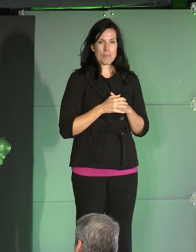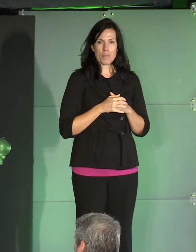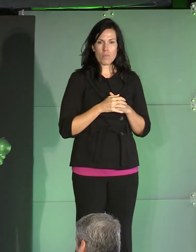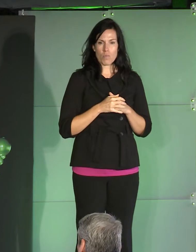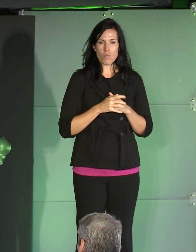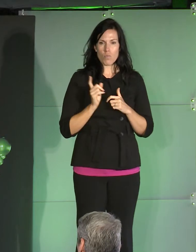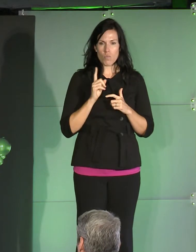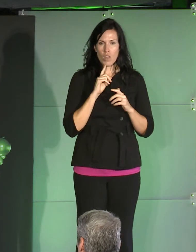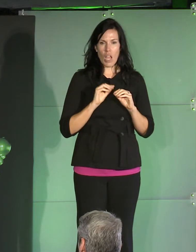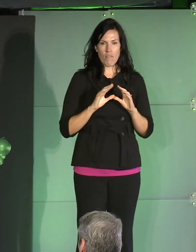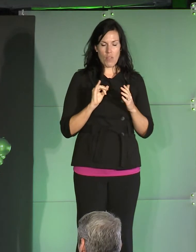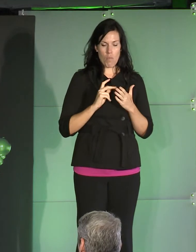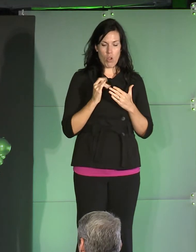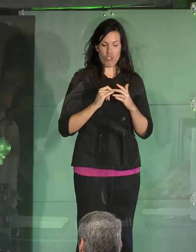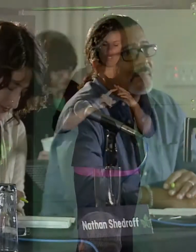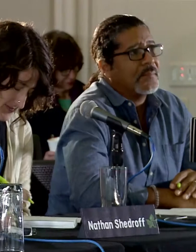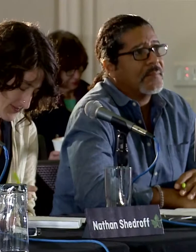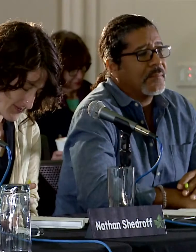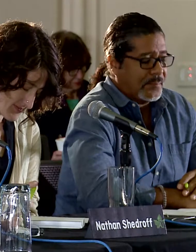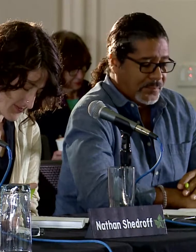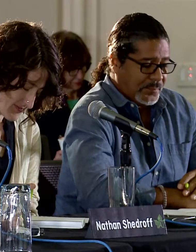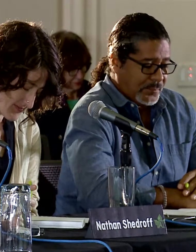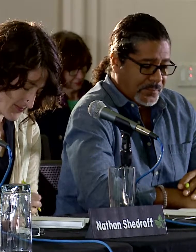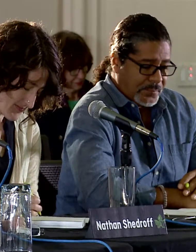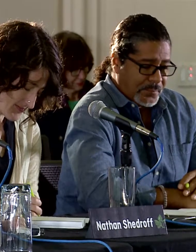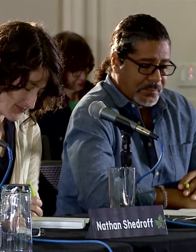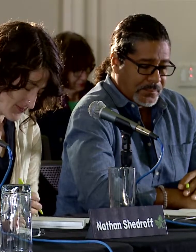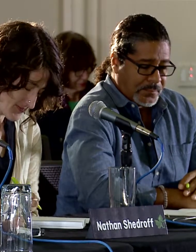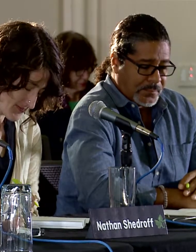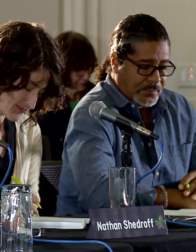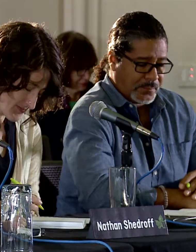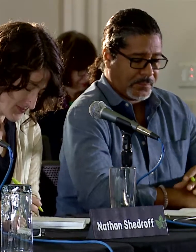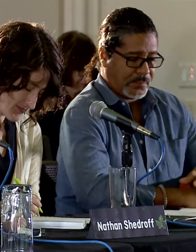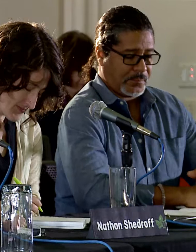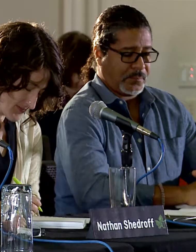Obviously, this project started by a visit down there. Do you have any prototypes in development?